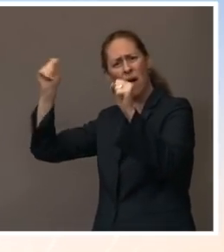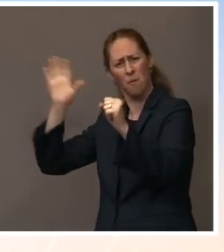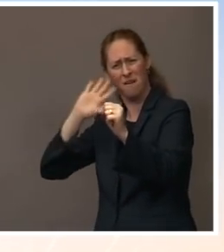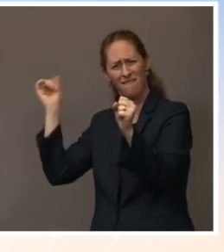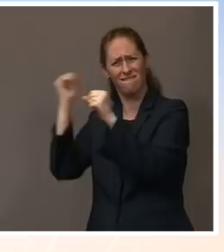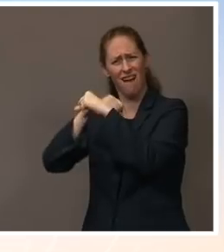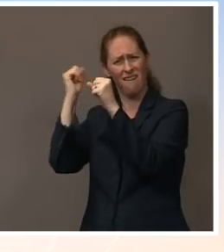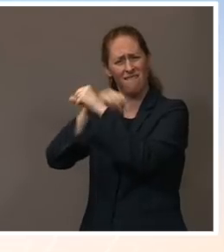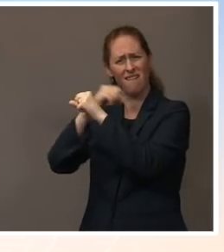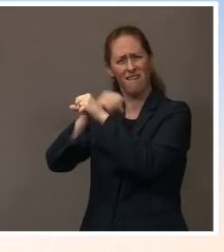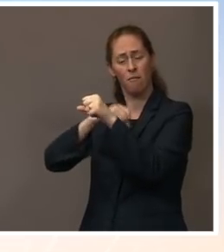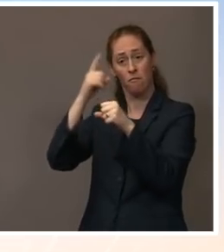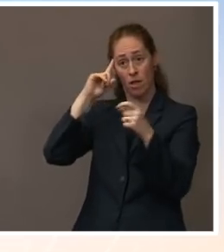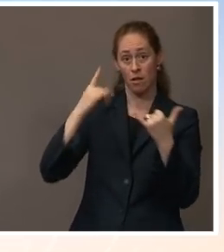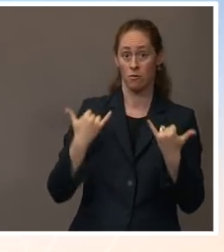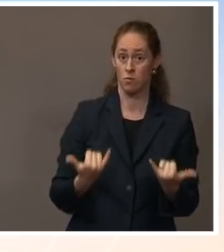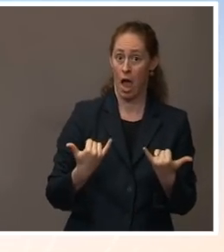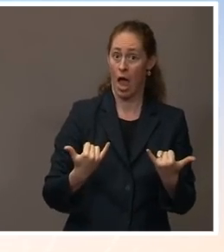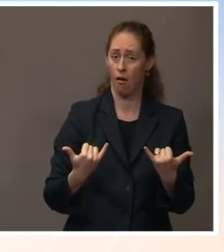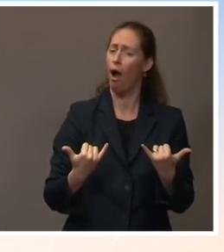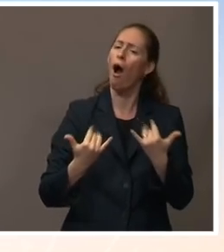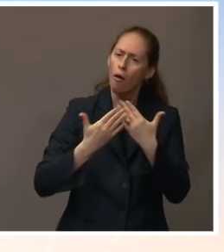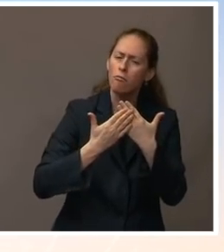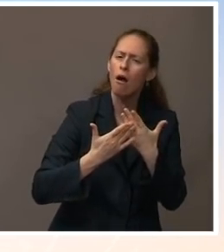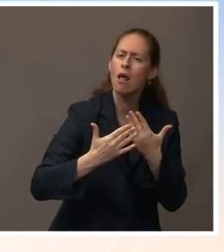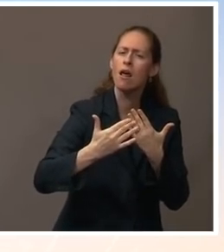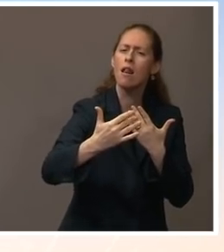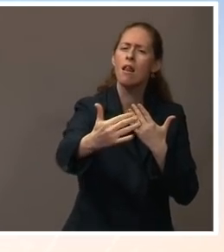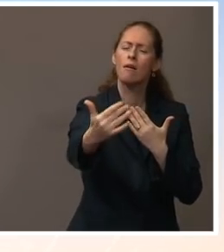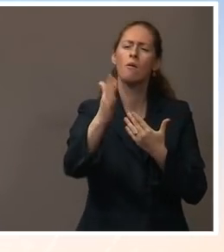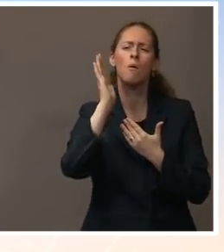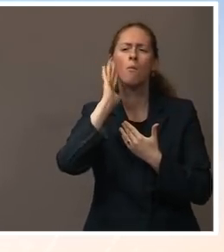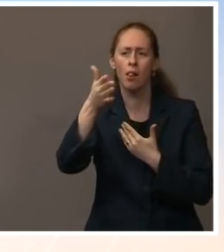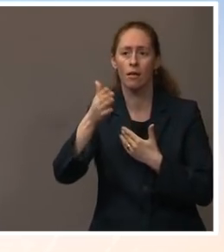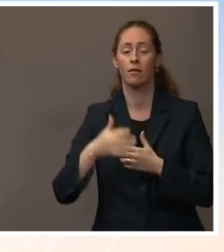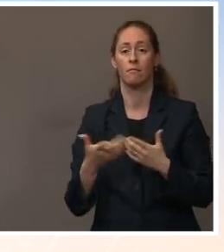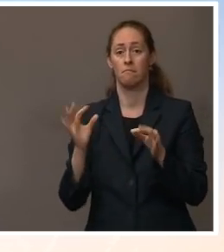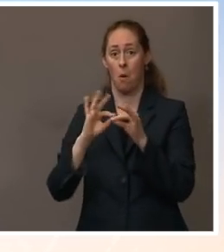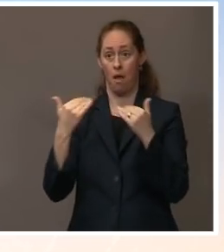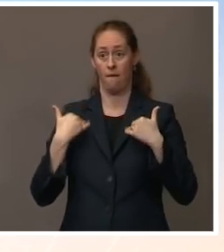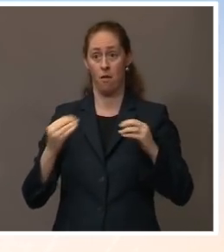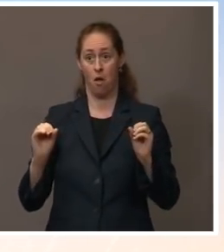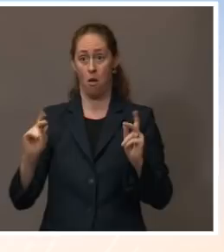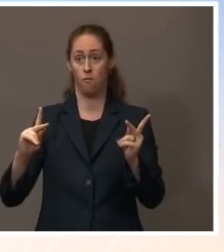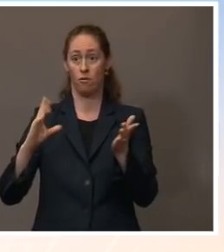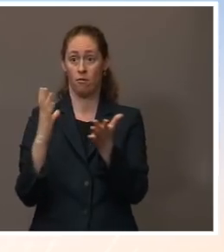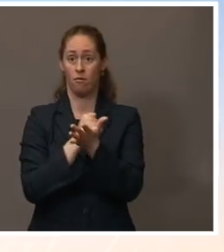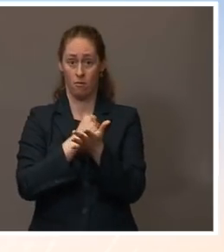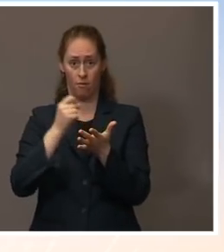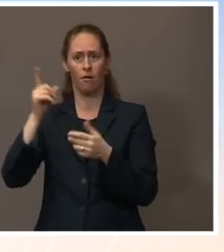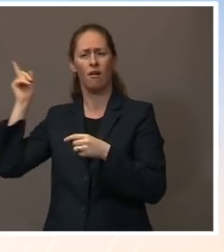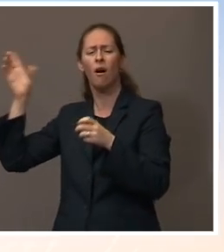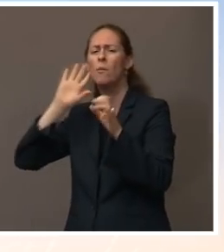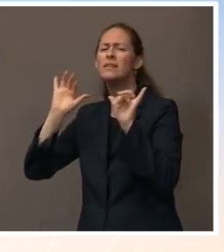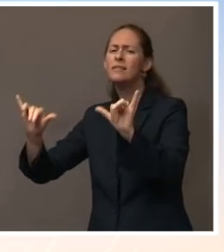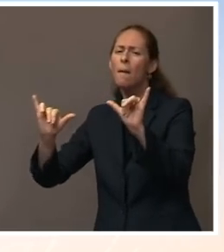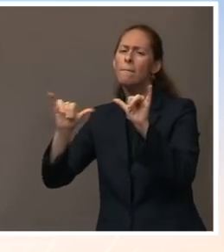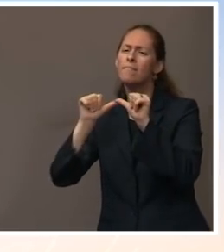And I will also note -- since you gave me the opportunity -- that this has been a fight that he has been battling through the course of his career.